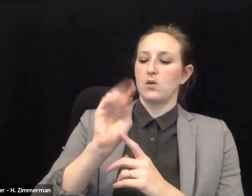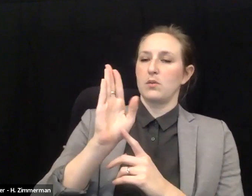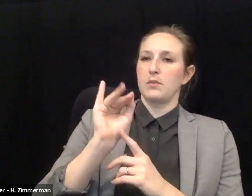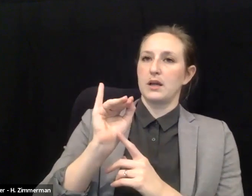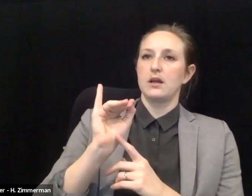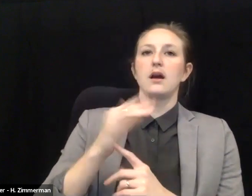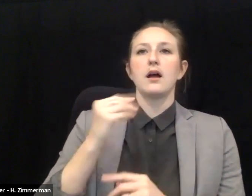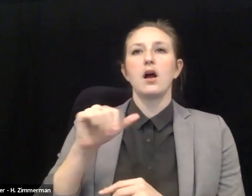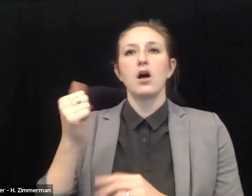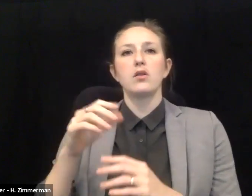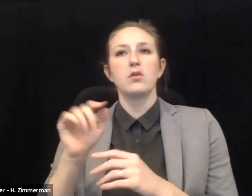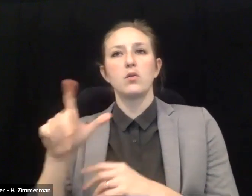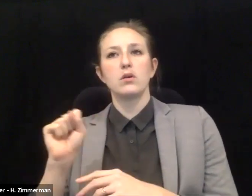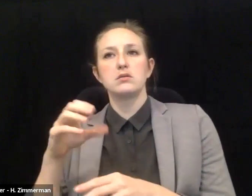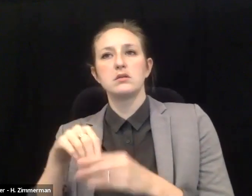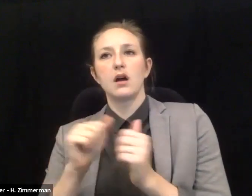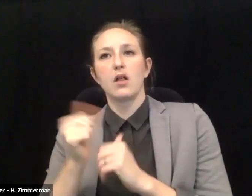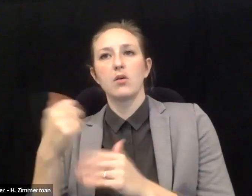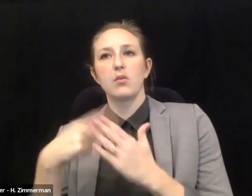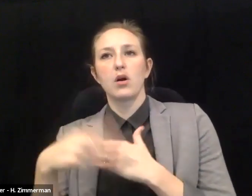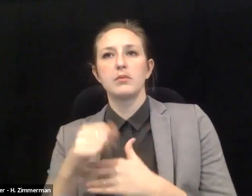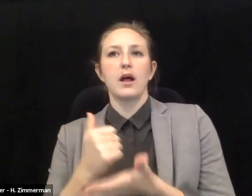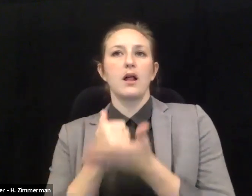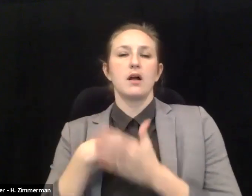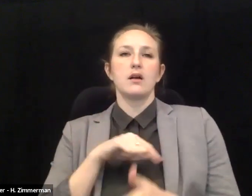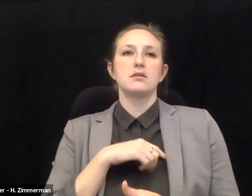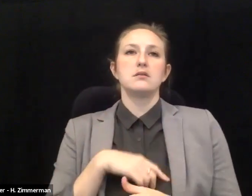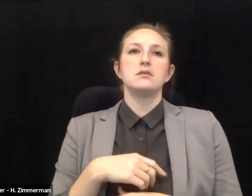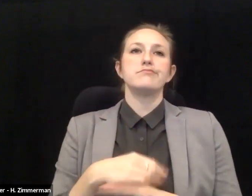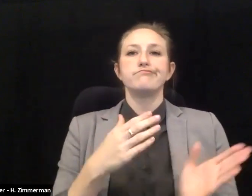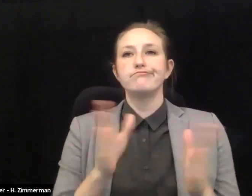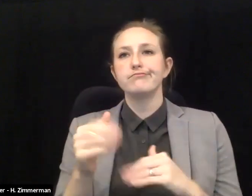really helpful. And we trained a lot of different folks on our team because otherwise there would